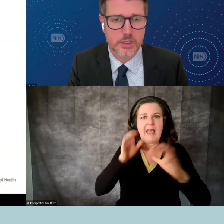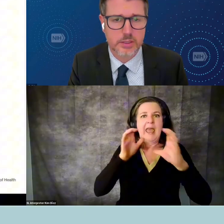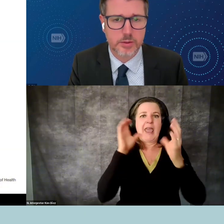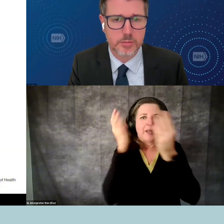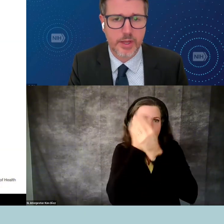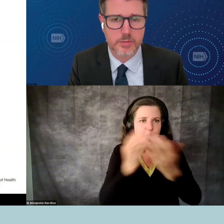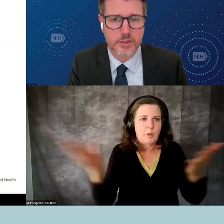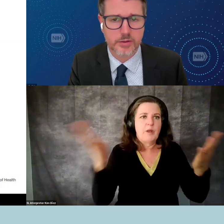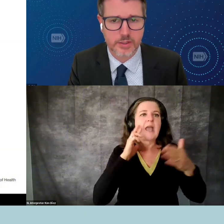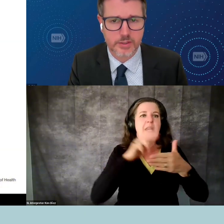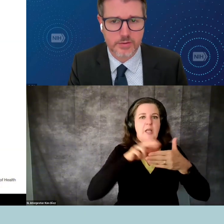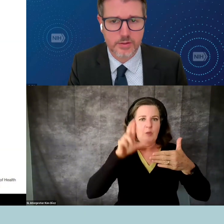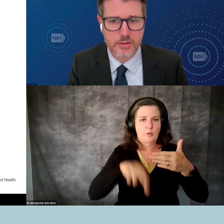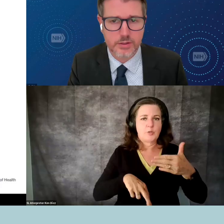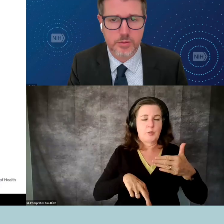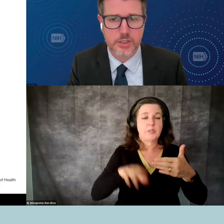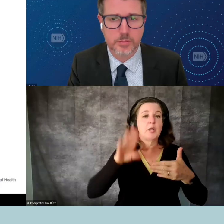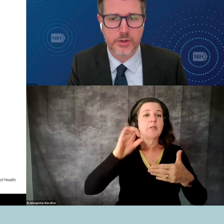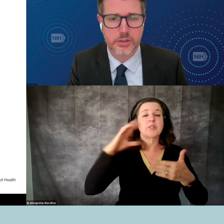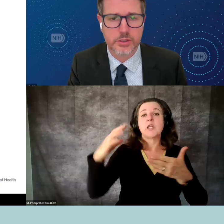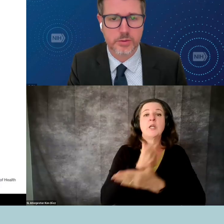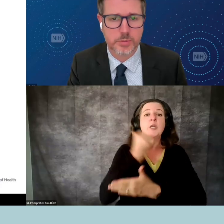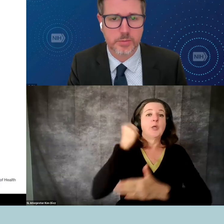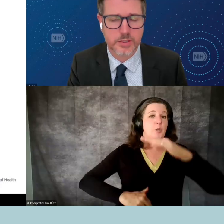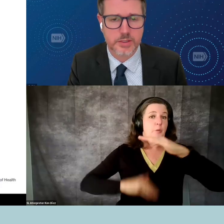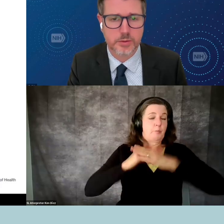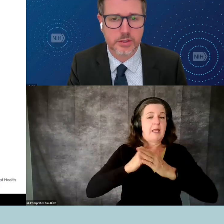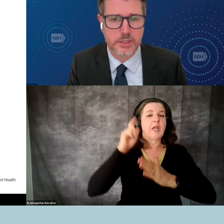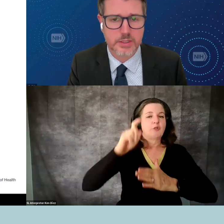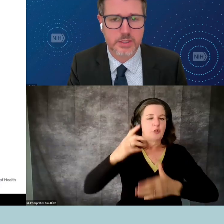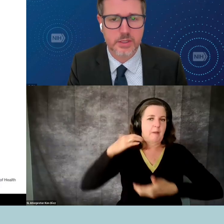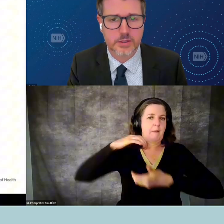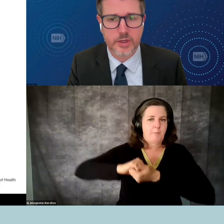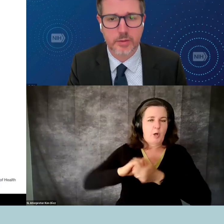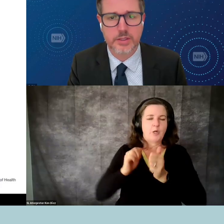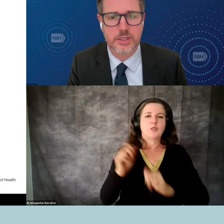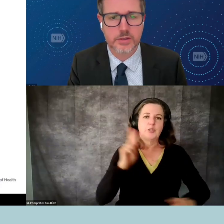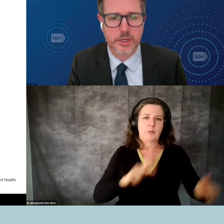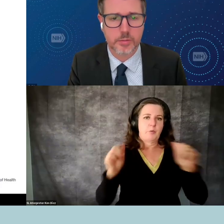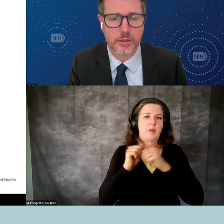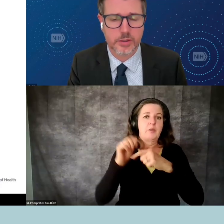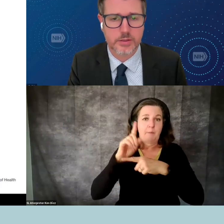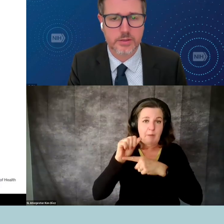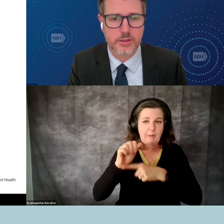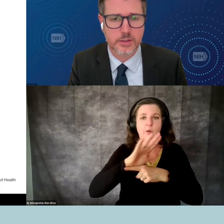To be maximally effective, this should be done in partnership with people with disabilities, their families, and their care partners.